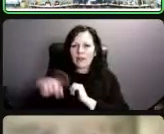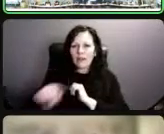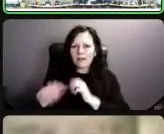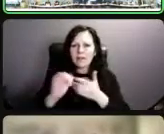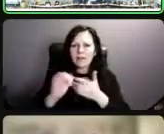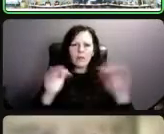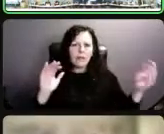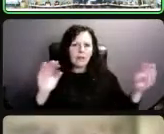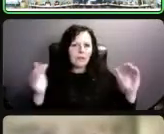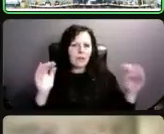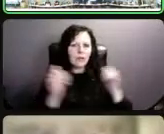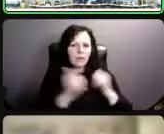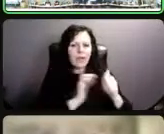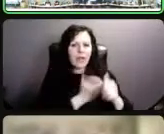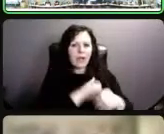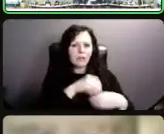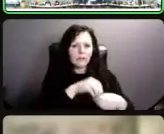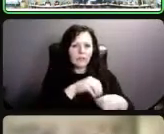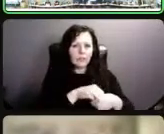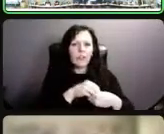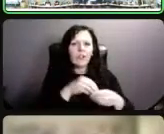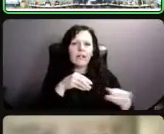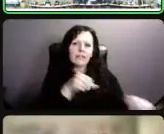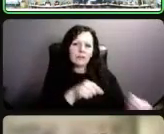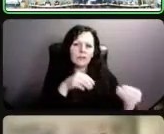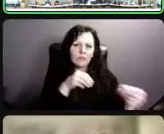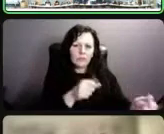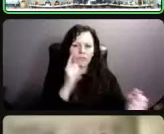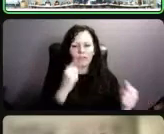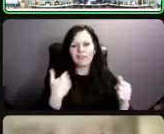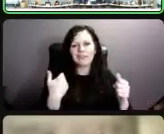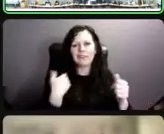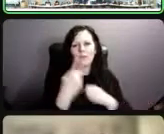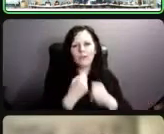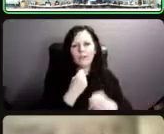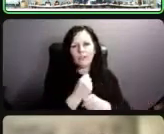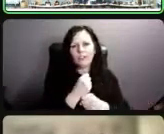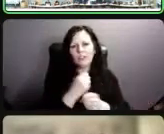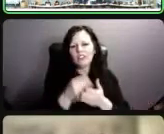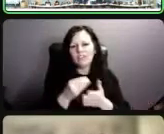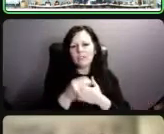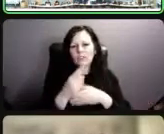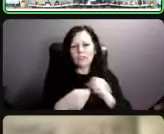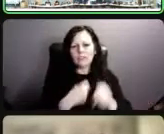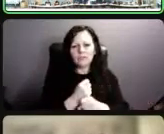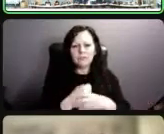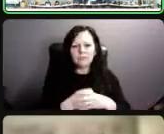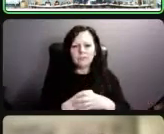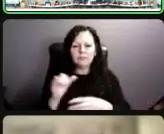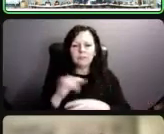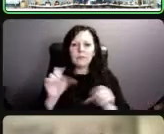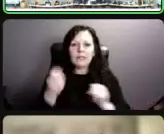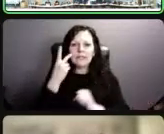THE TABLE HERE SHOWS HOW PURE CITY INTERNAL SERVICES COMPARED